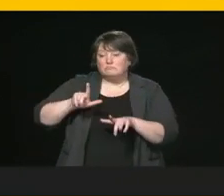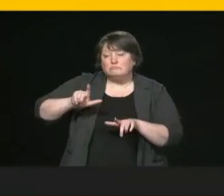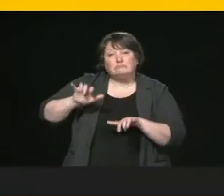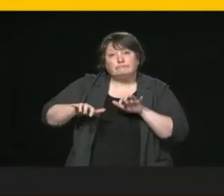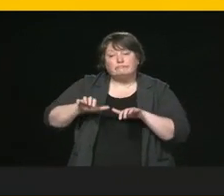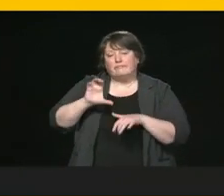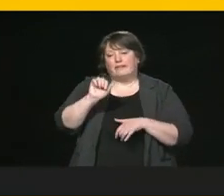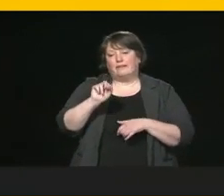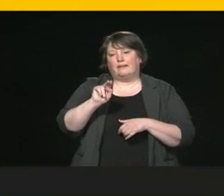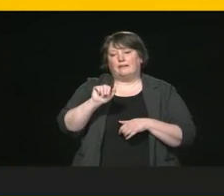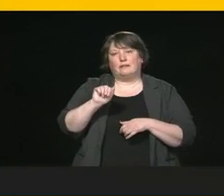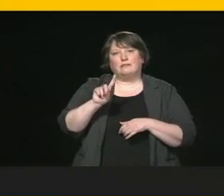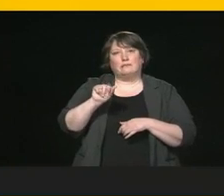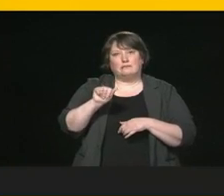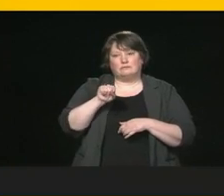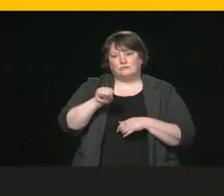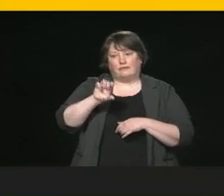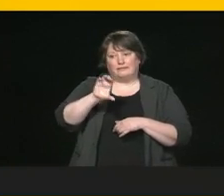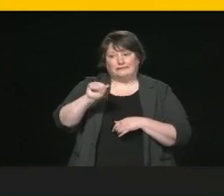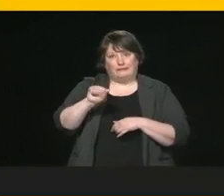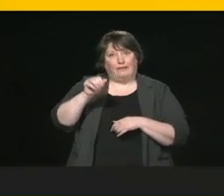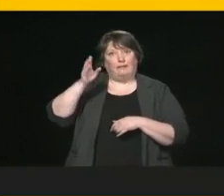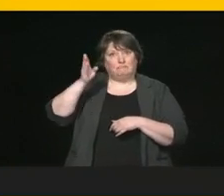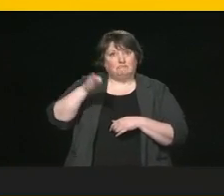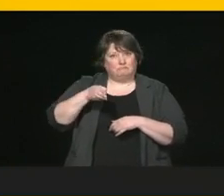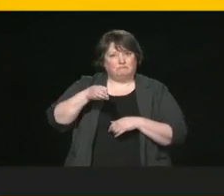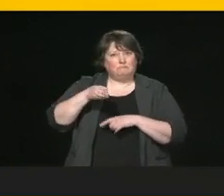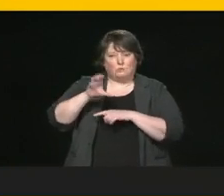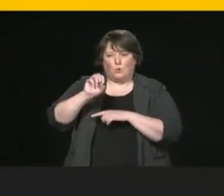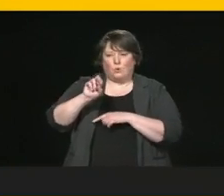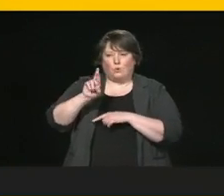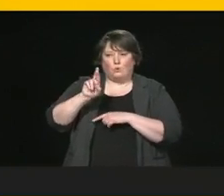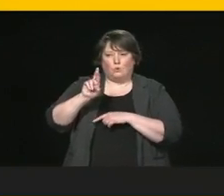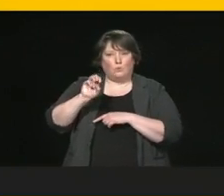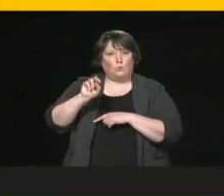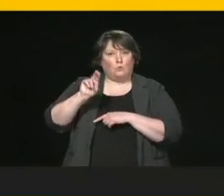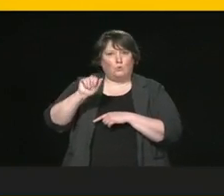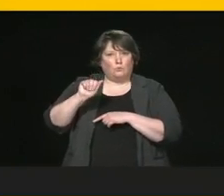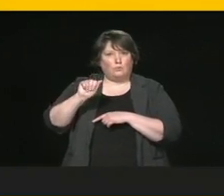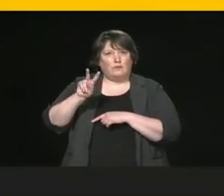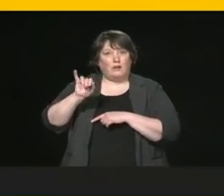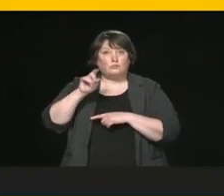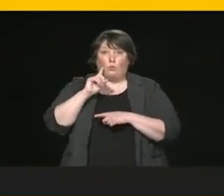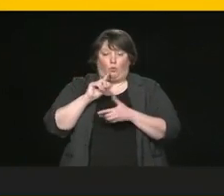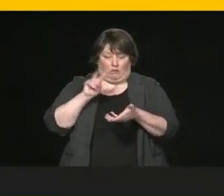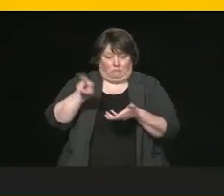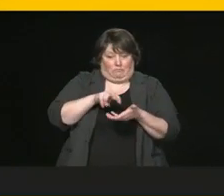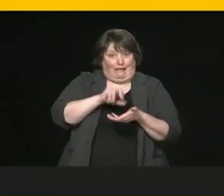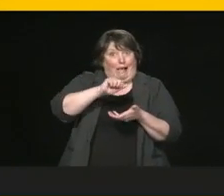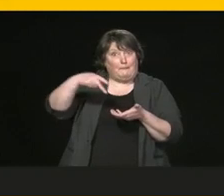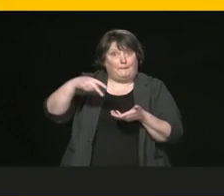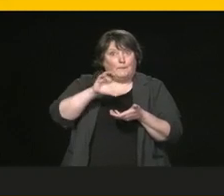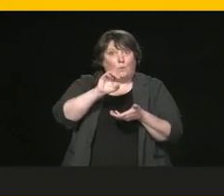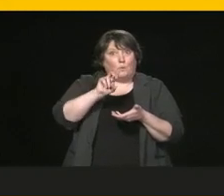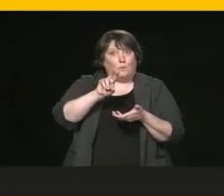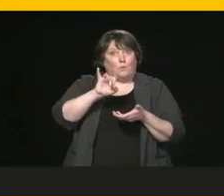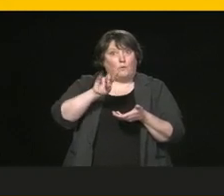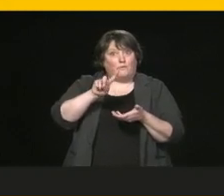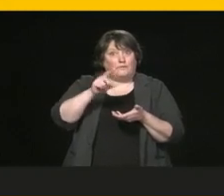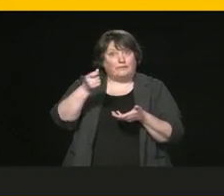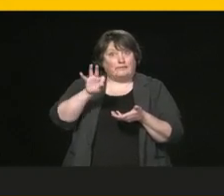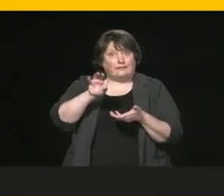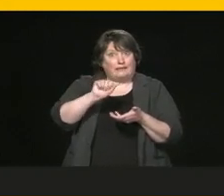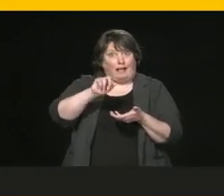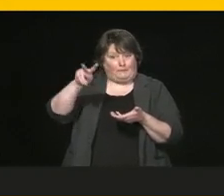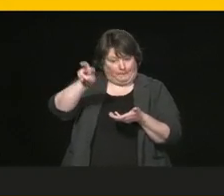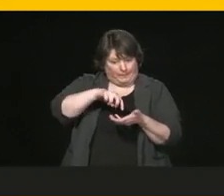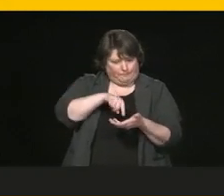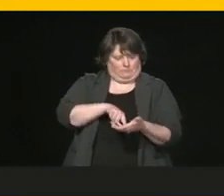THEM AVAILABLE TO CANADIANS.